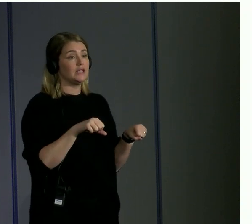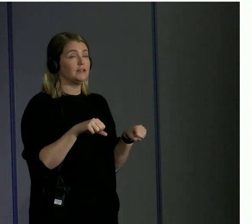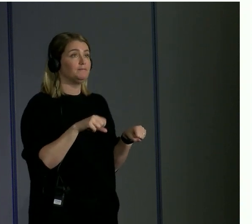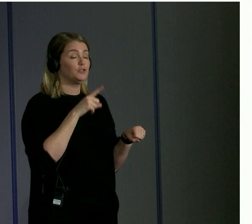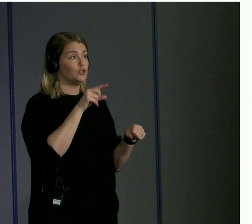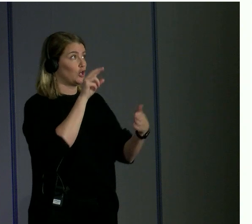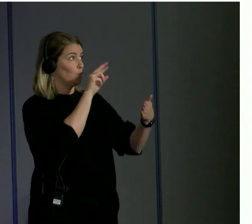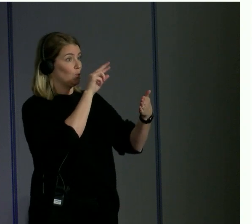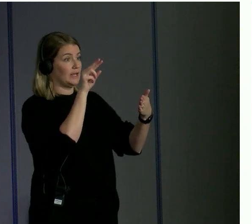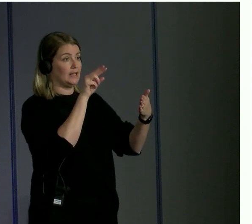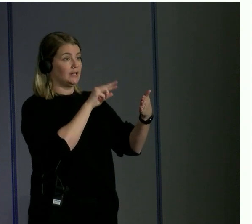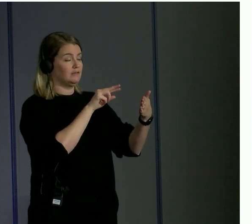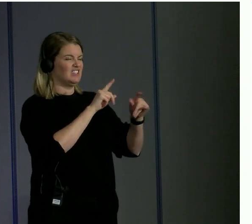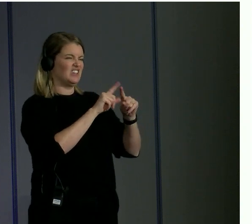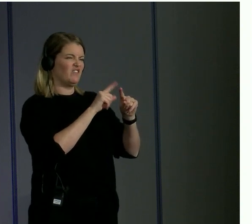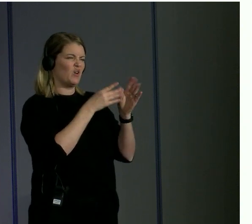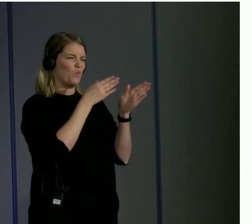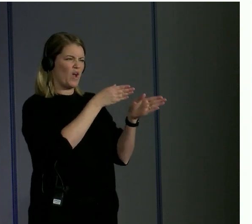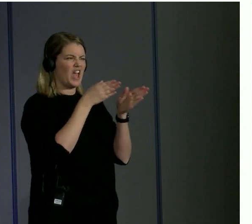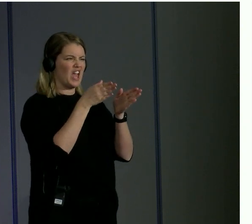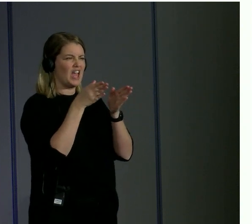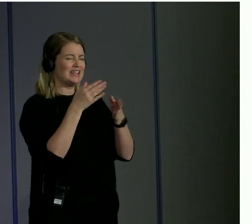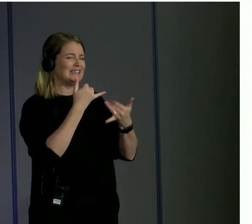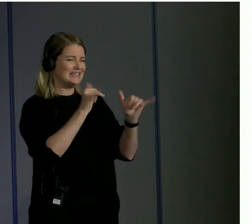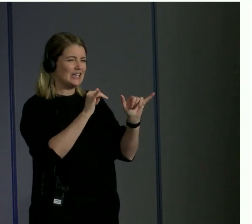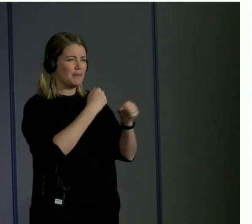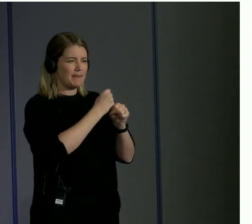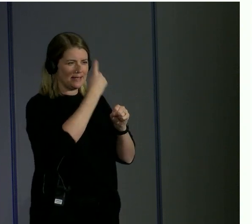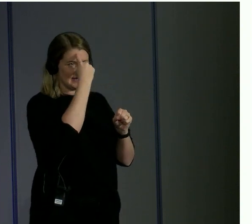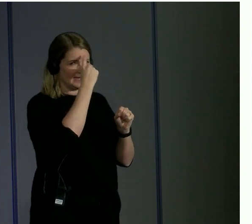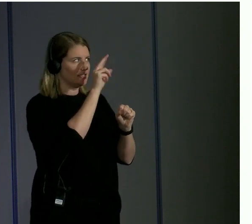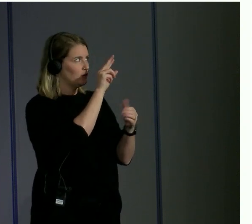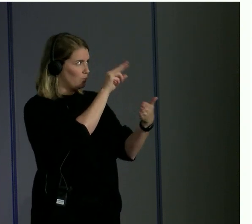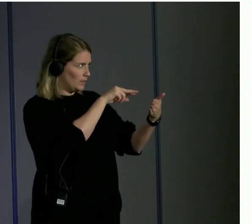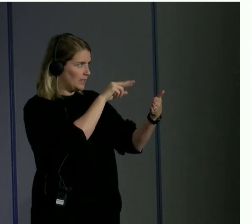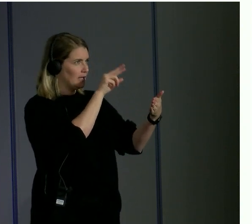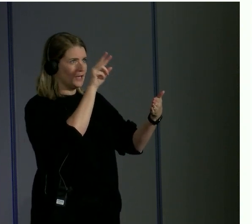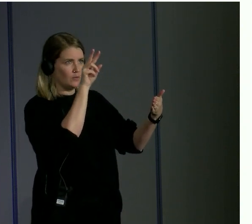read it in couple of different ways. And it would still make sense. But there are documents where